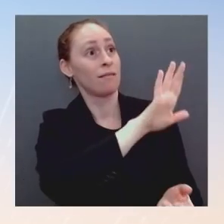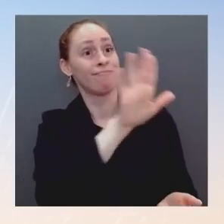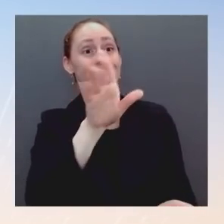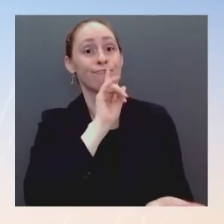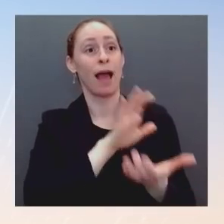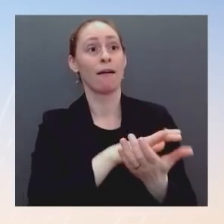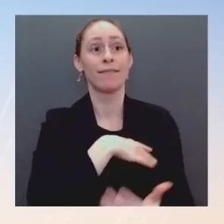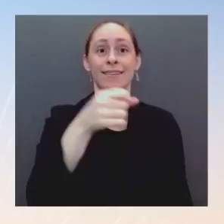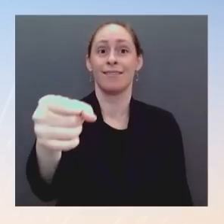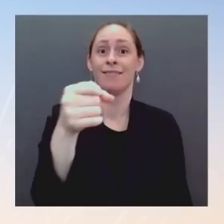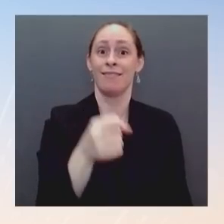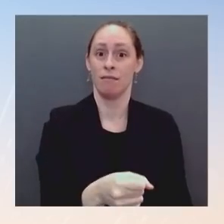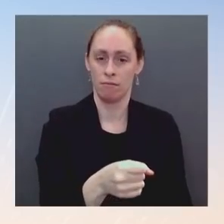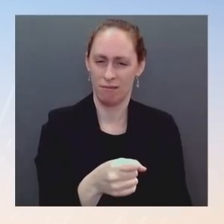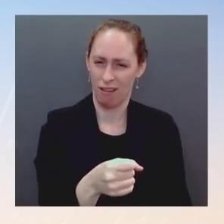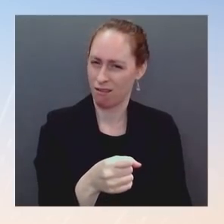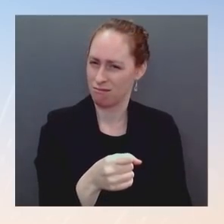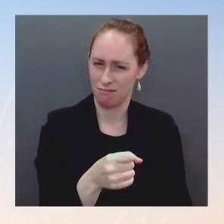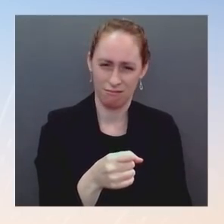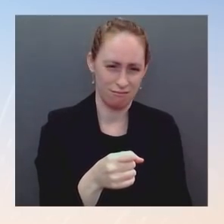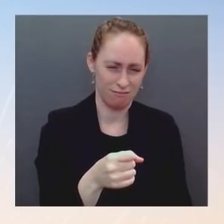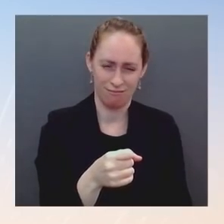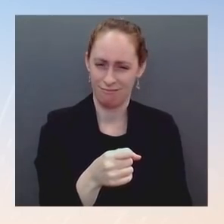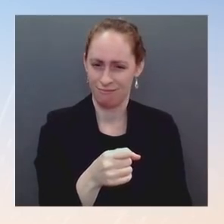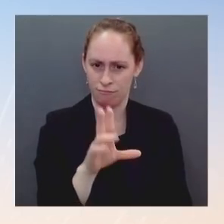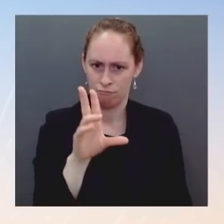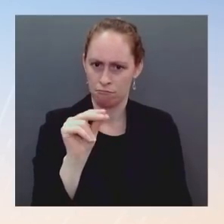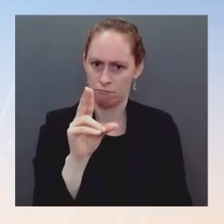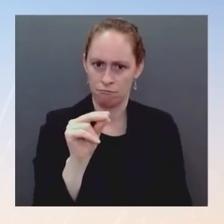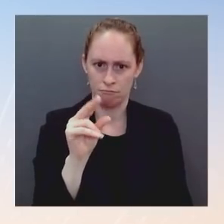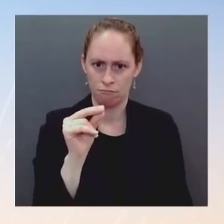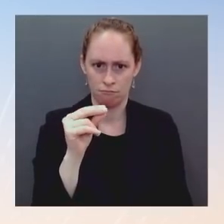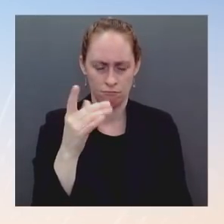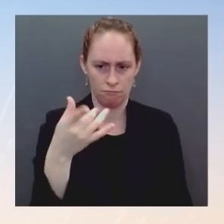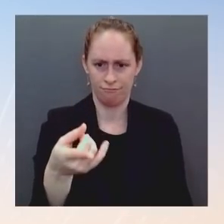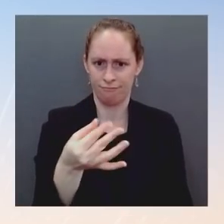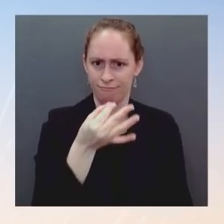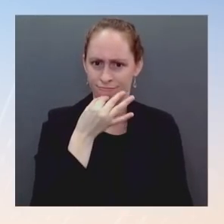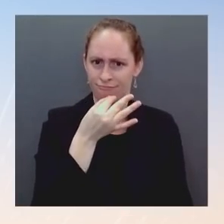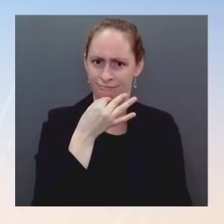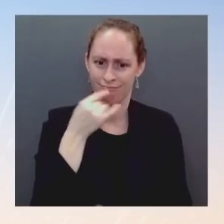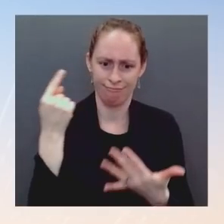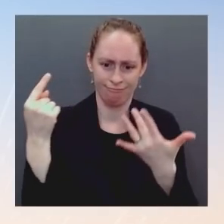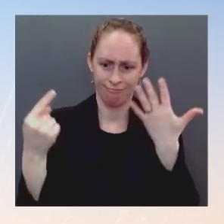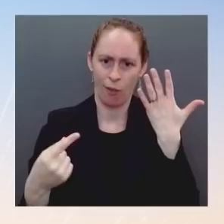to be nominated to this role, which I think is probably more important than who she's married to, I would argue.